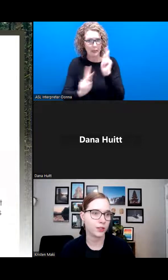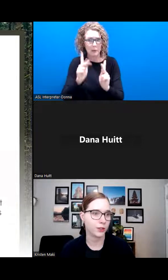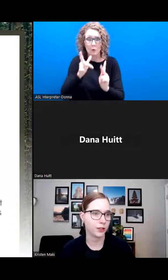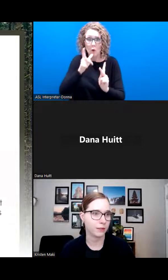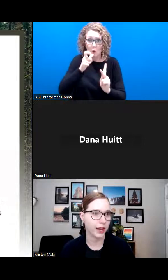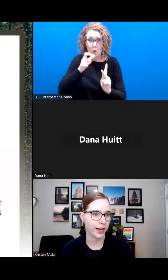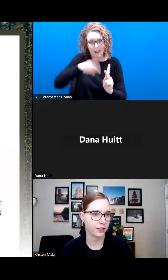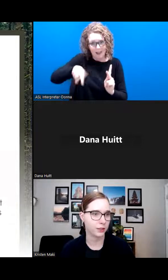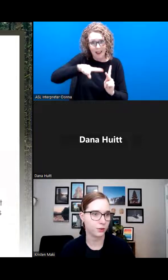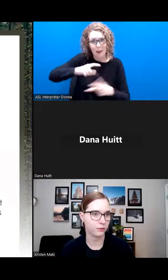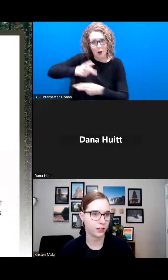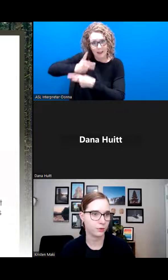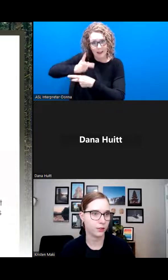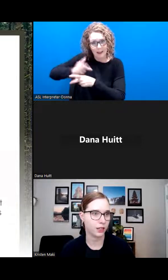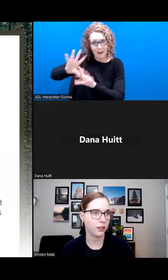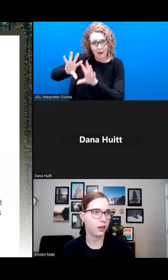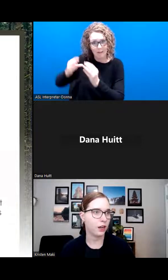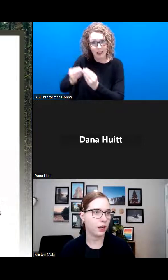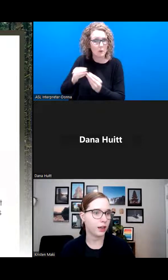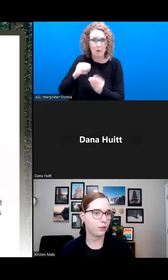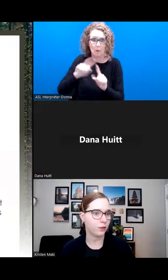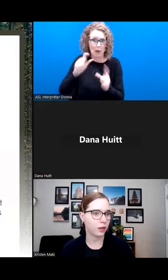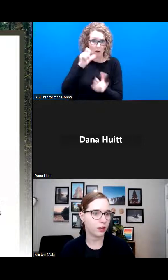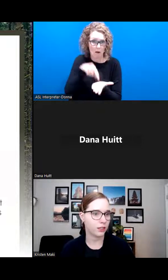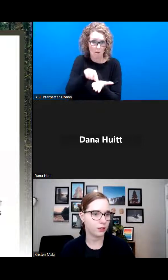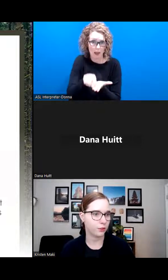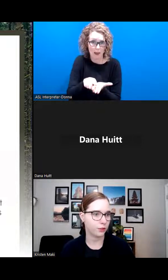. So that means increased pressure and increased need